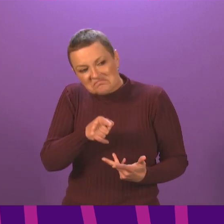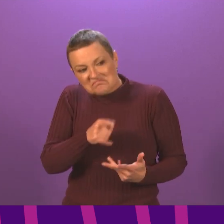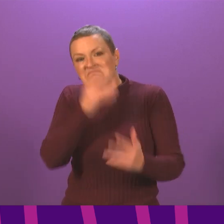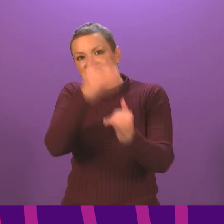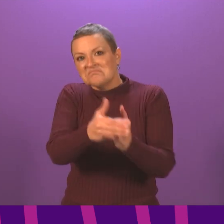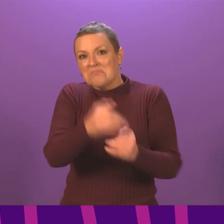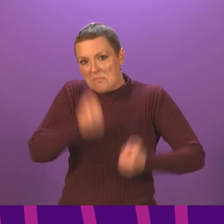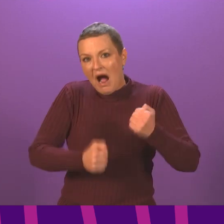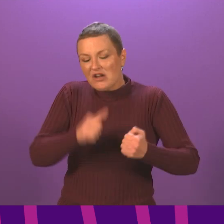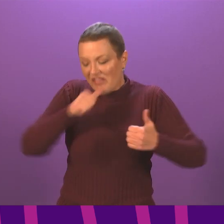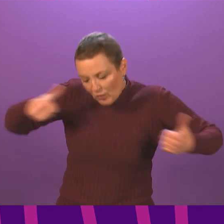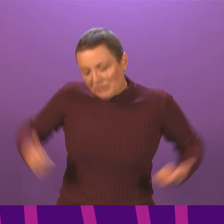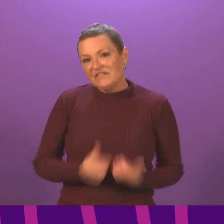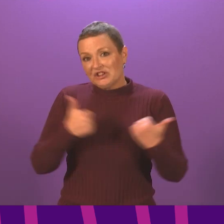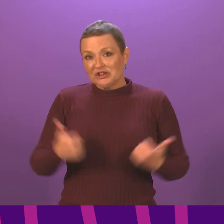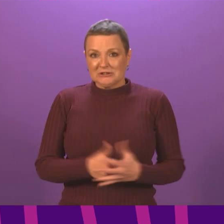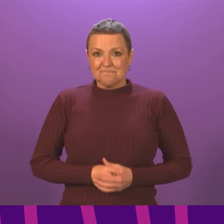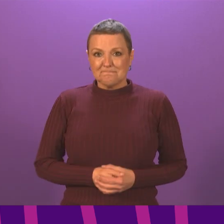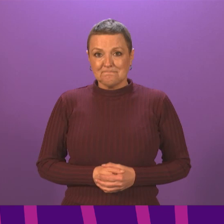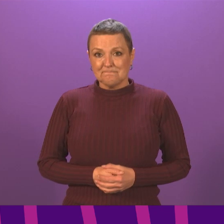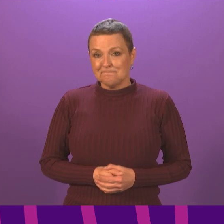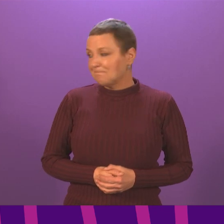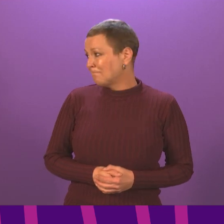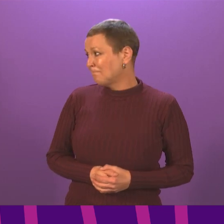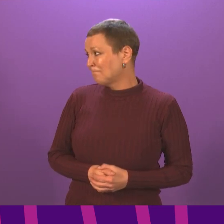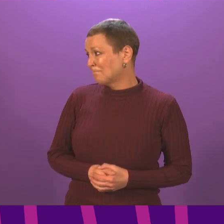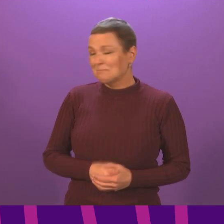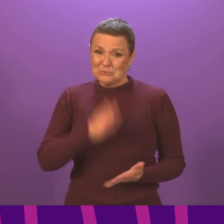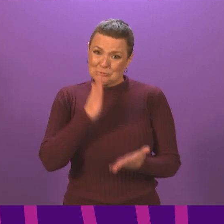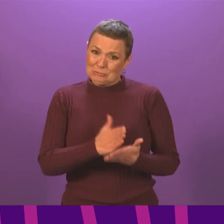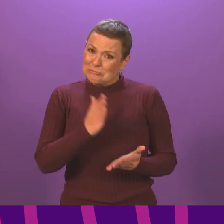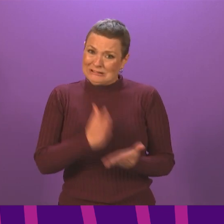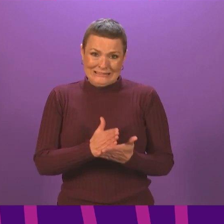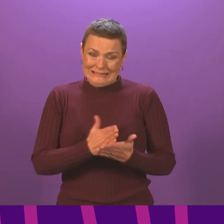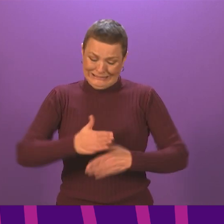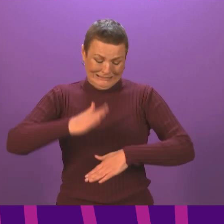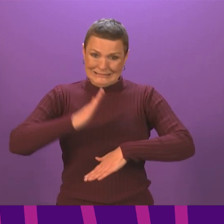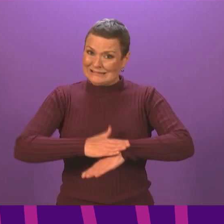The Deputy Presiding Officer: We really are pushed for time, so I must insist